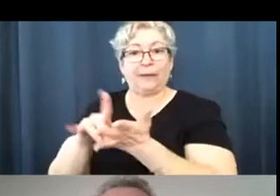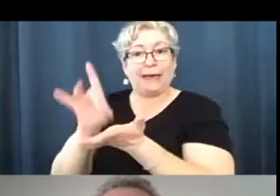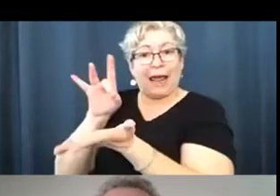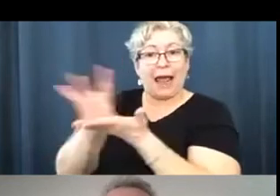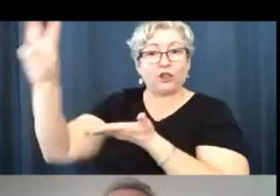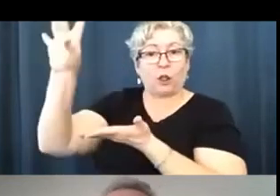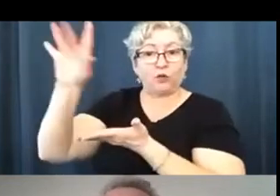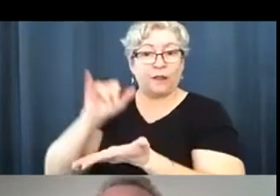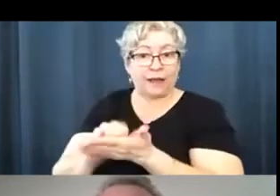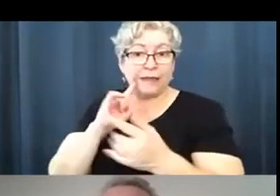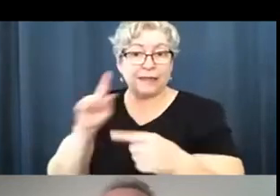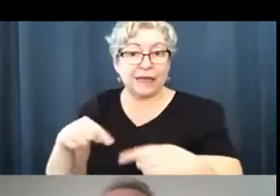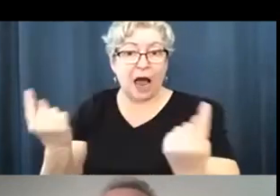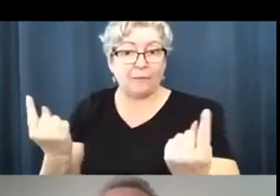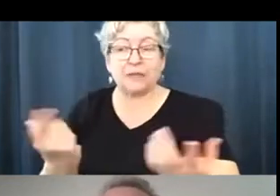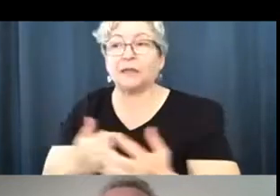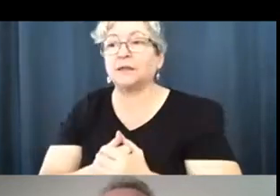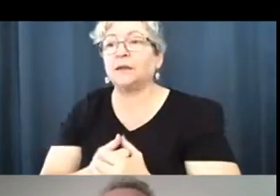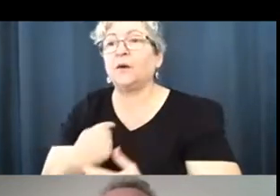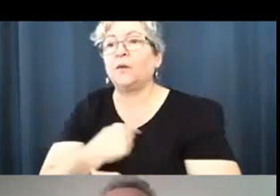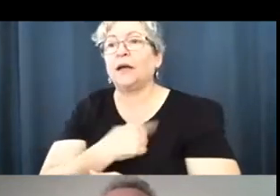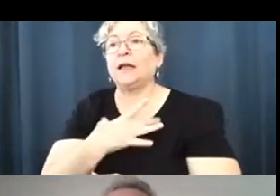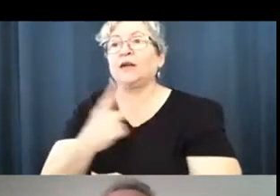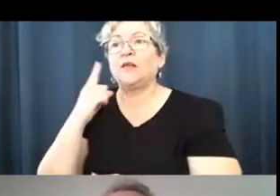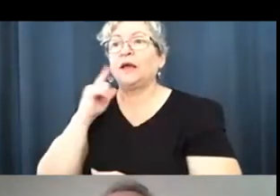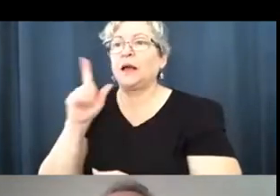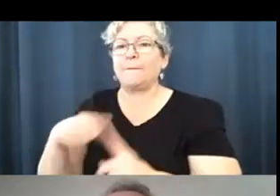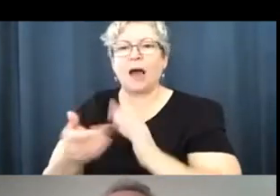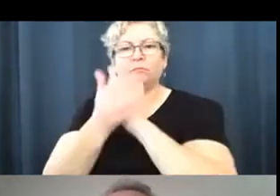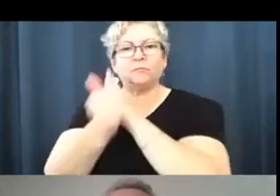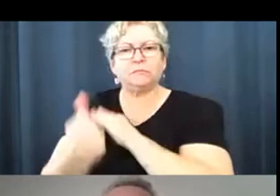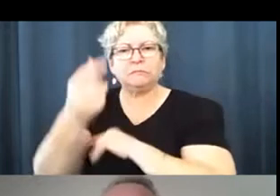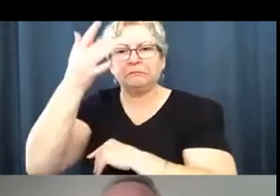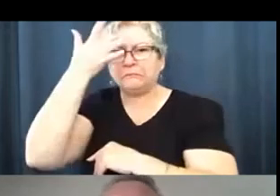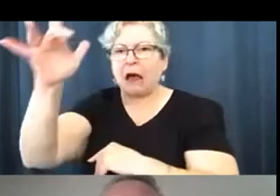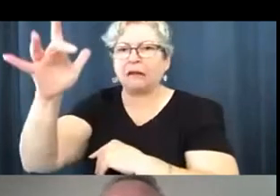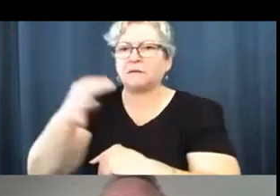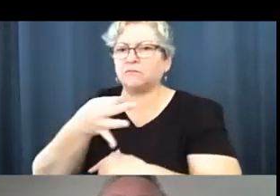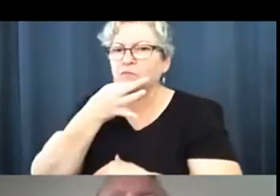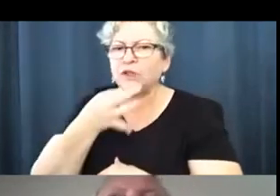So, we like to think about talent and resources and contributions people can make